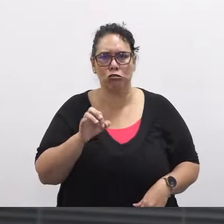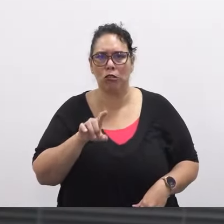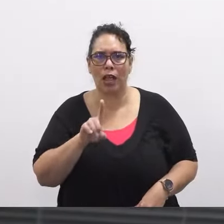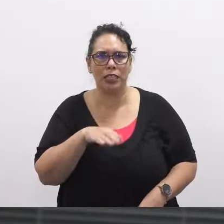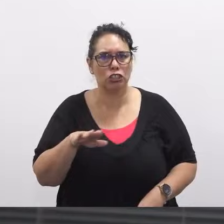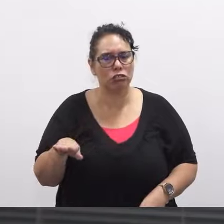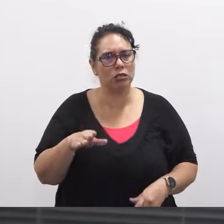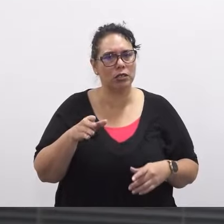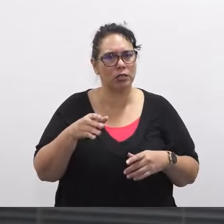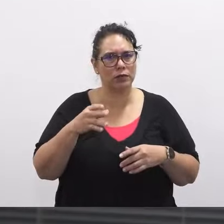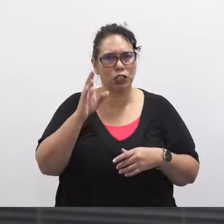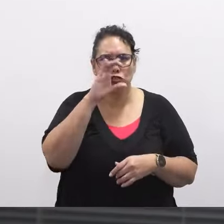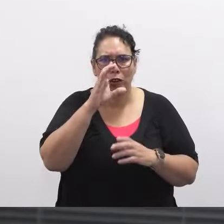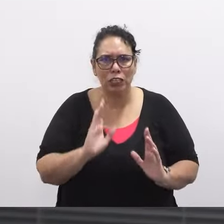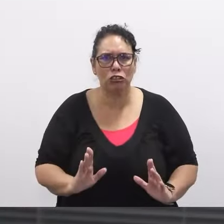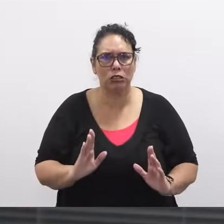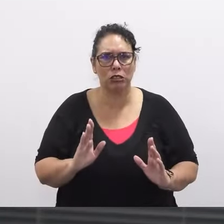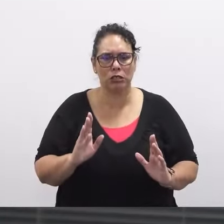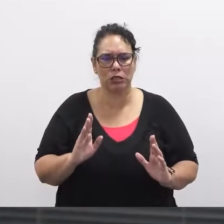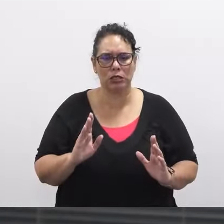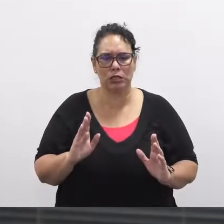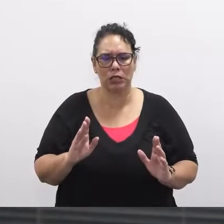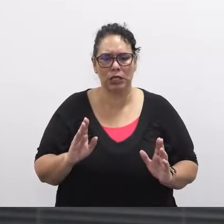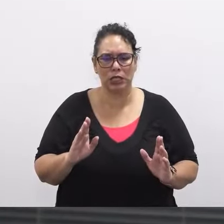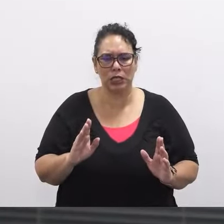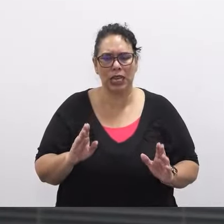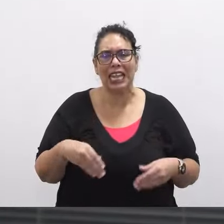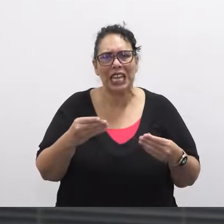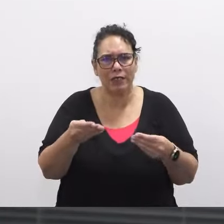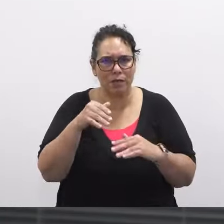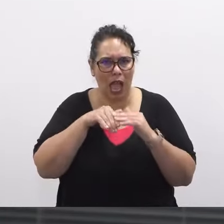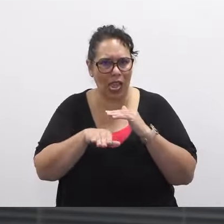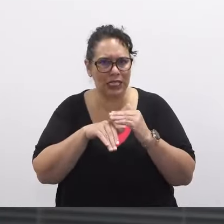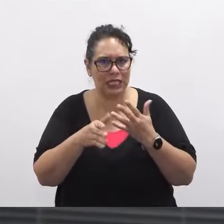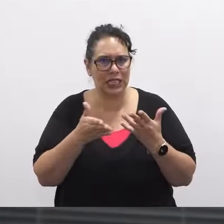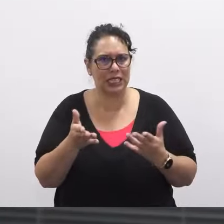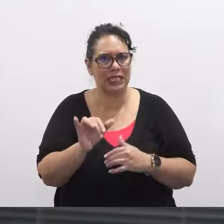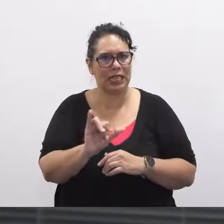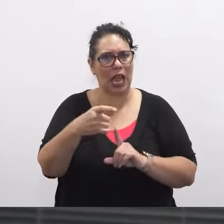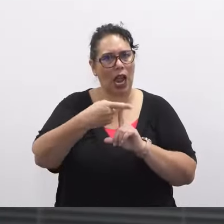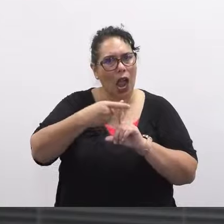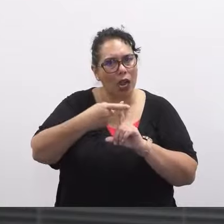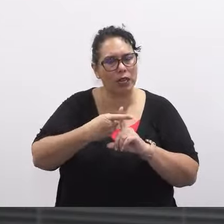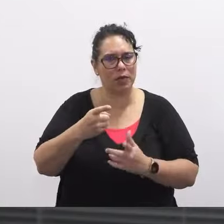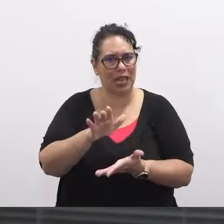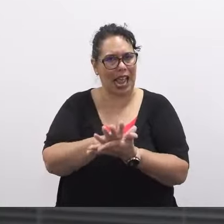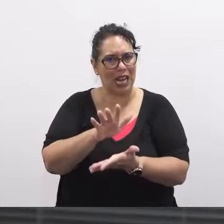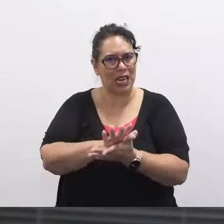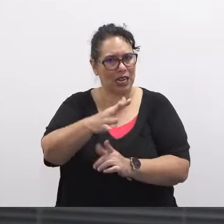for strangers to give them access to things like condoms in an academic environment